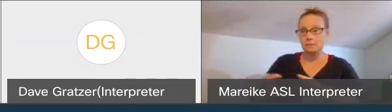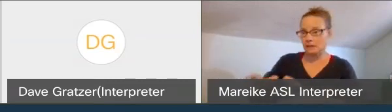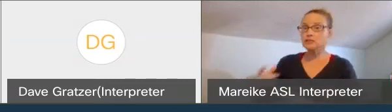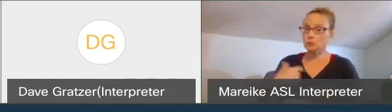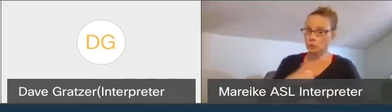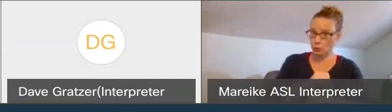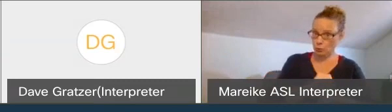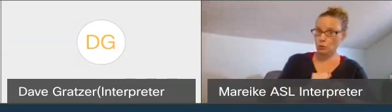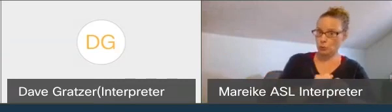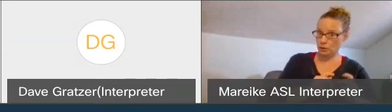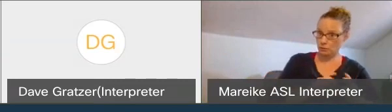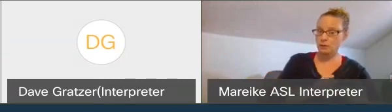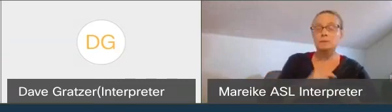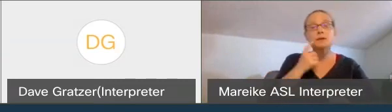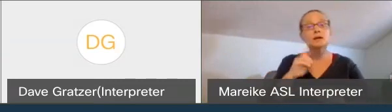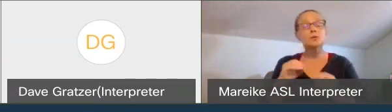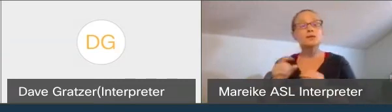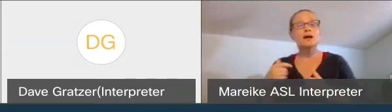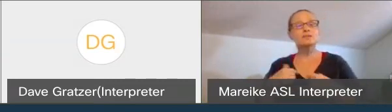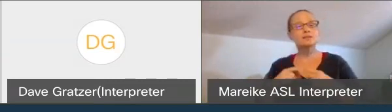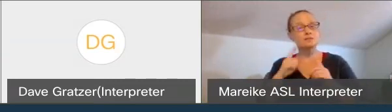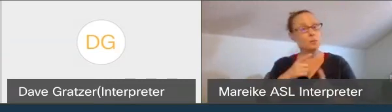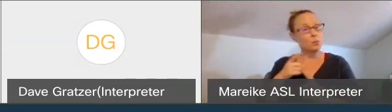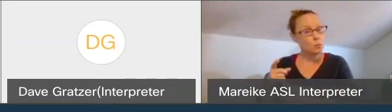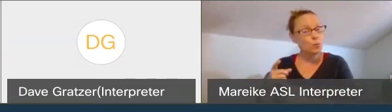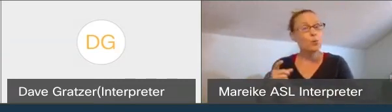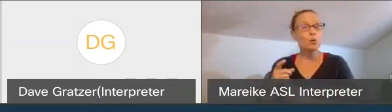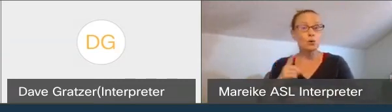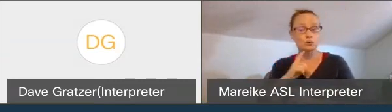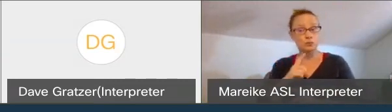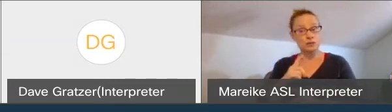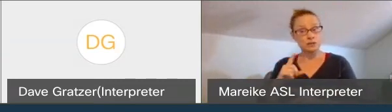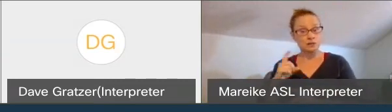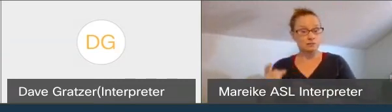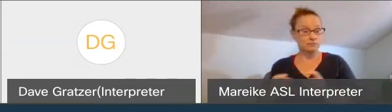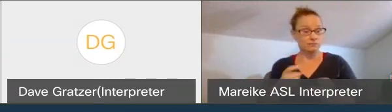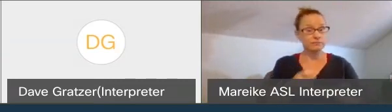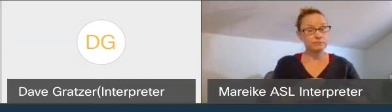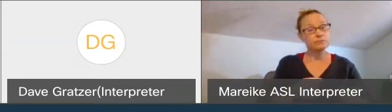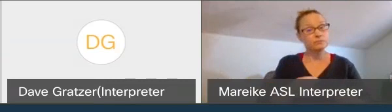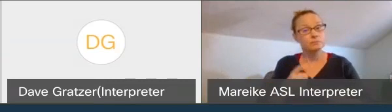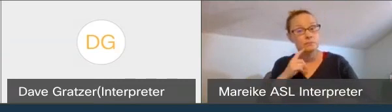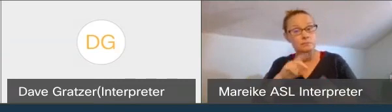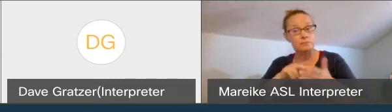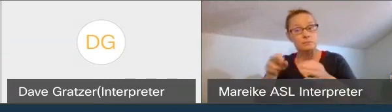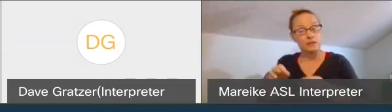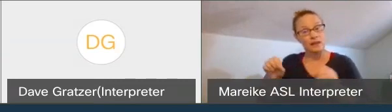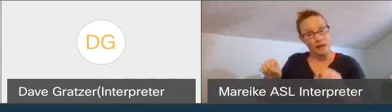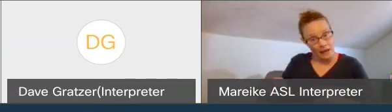Um, and because organizations have different missions and goals, clearly defined contributions, which they can guarantee to the program, was very important.